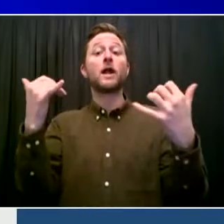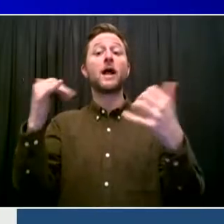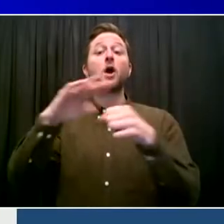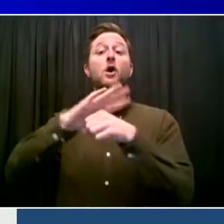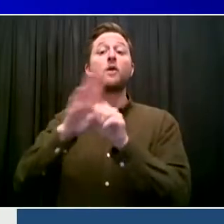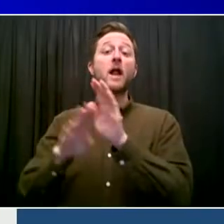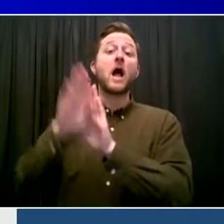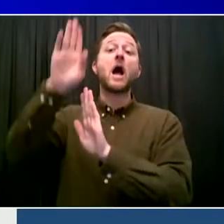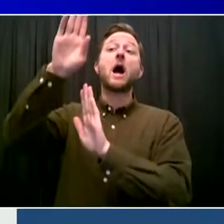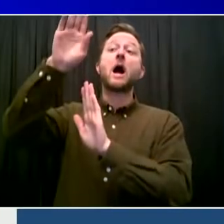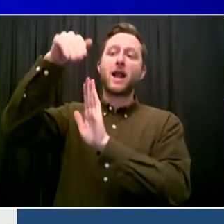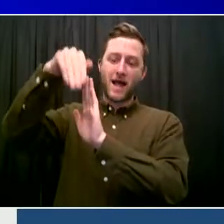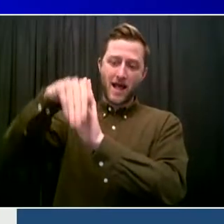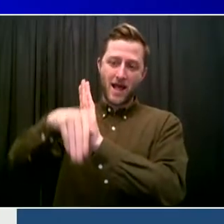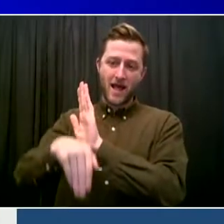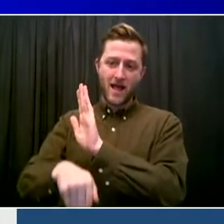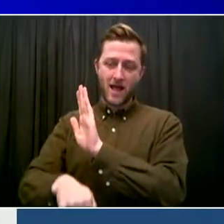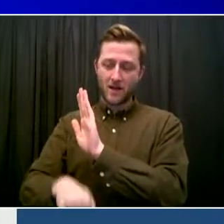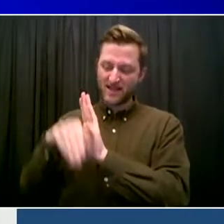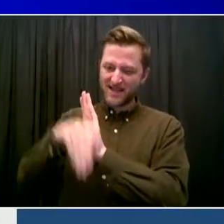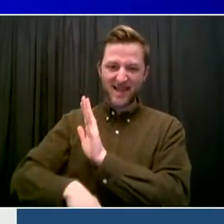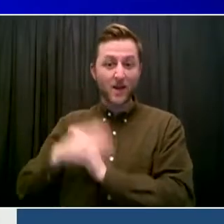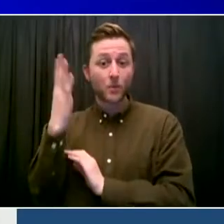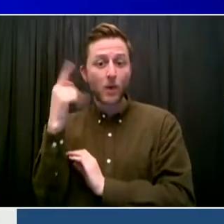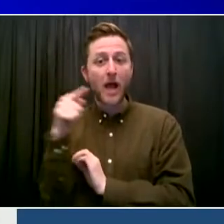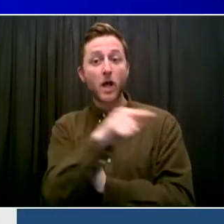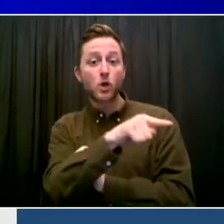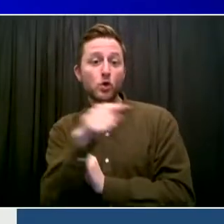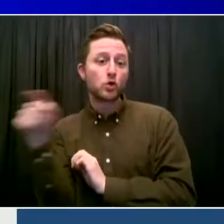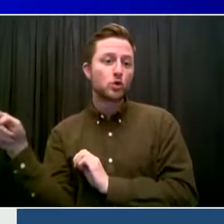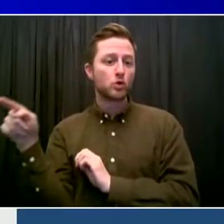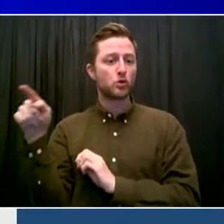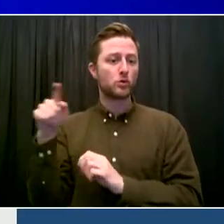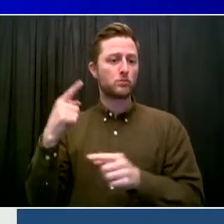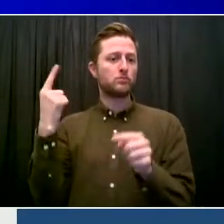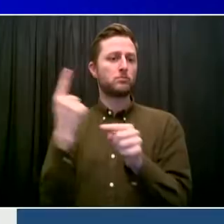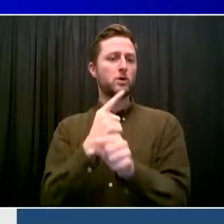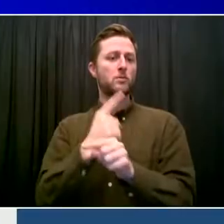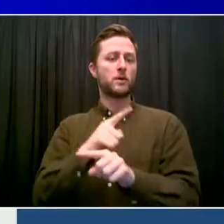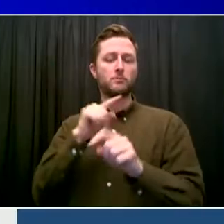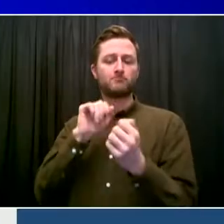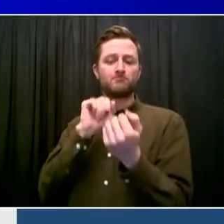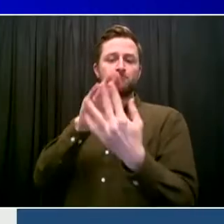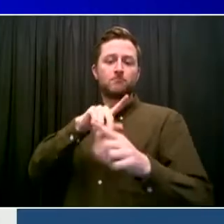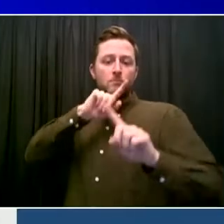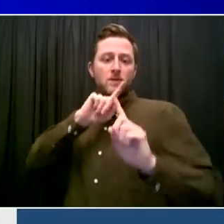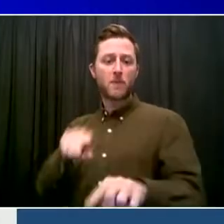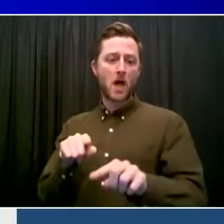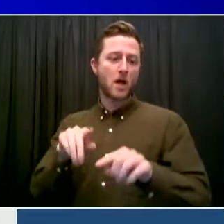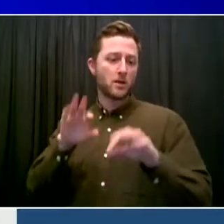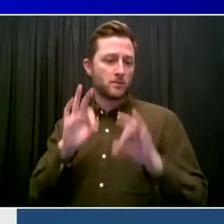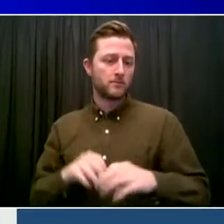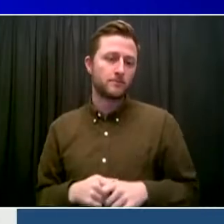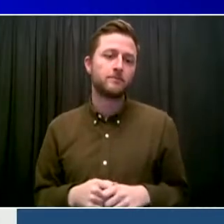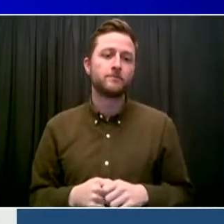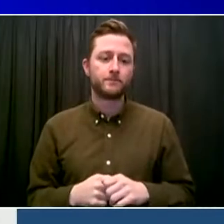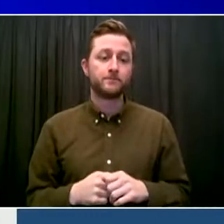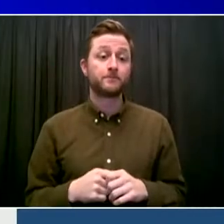IT REMAINS AT A HIGH LEVEL, BUT WE ARE SEEING AT LEVEL OFF AND